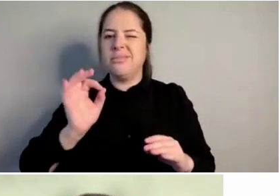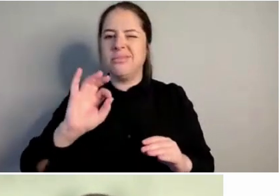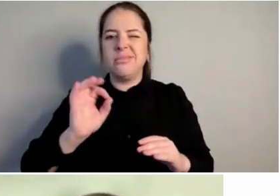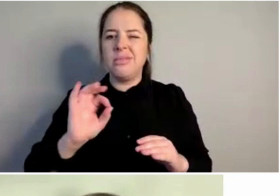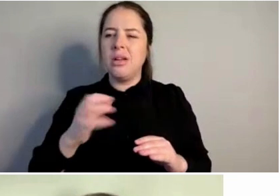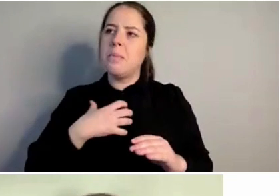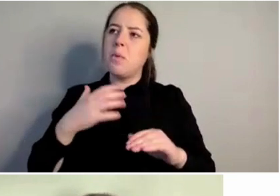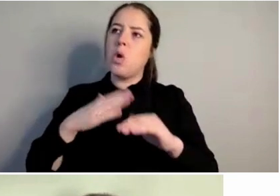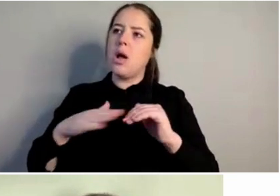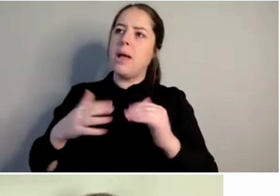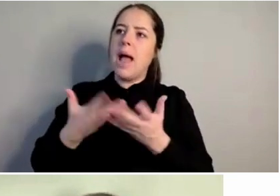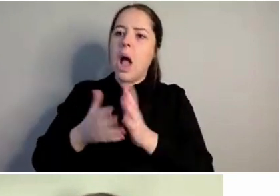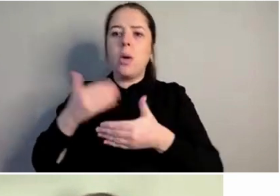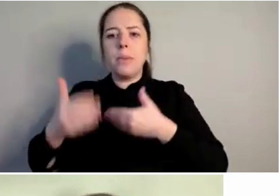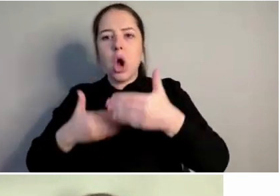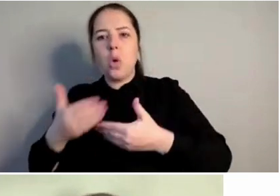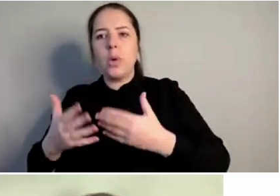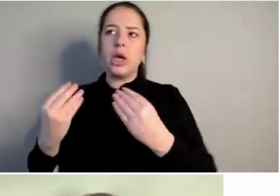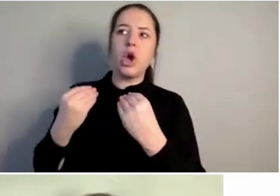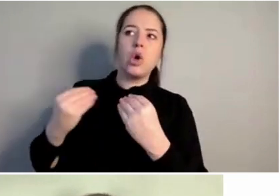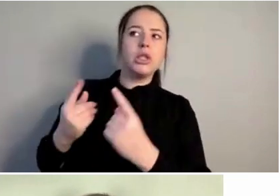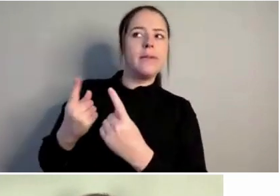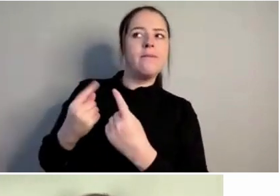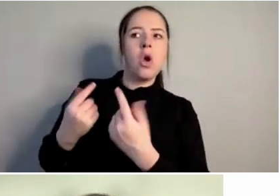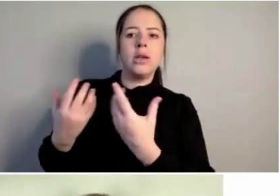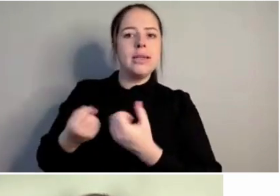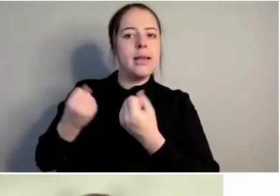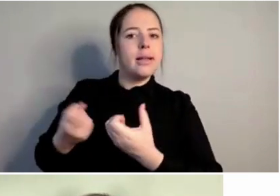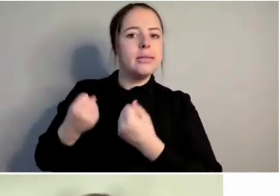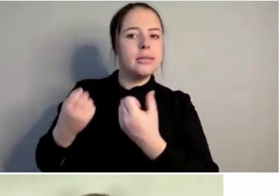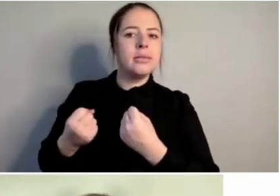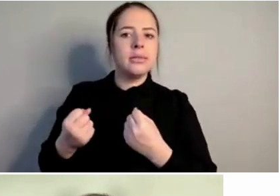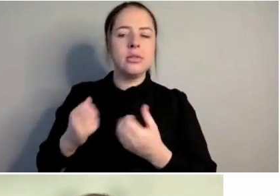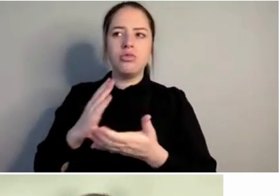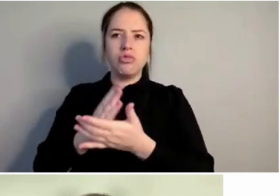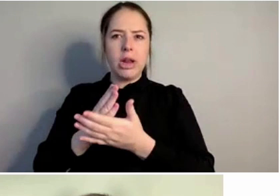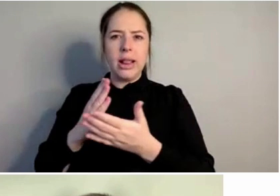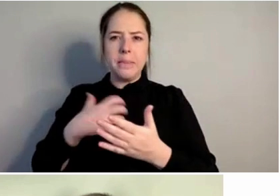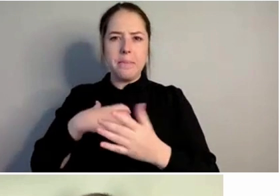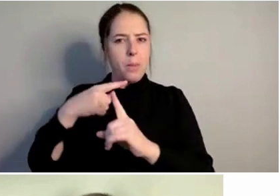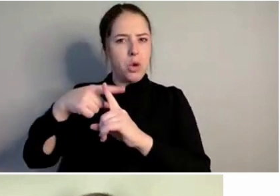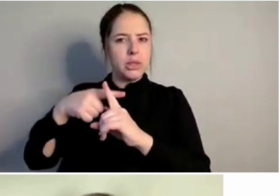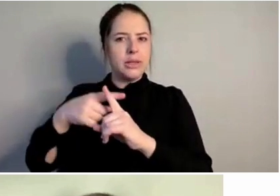what kind of coaching or advice you can get. It's really a much more normalised form